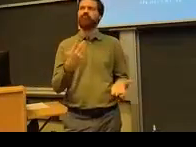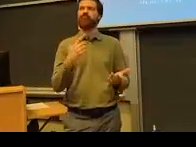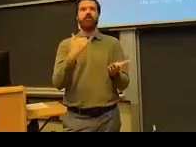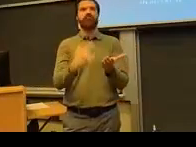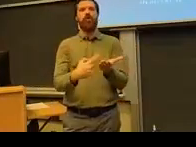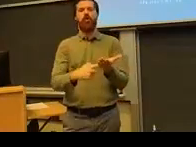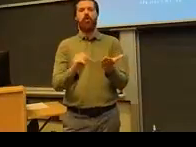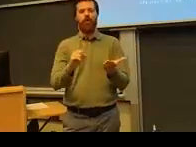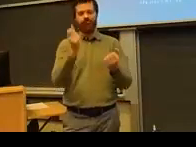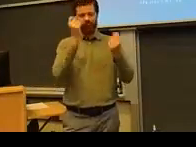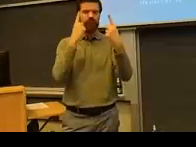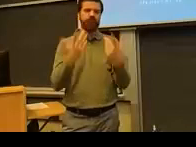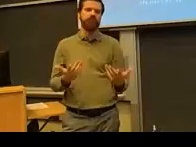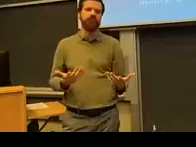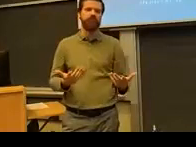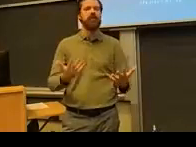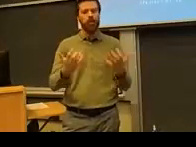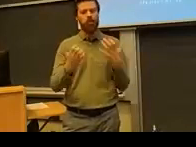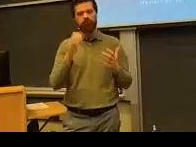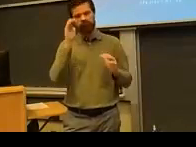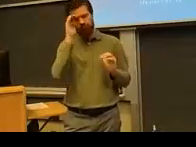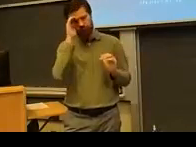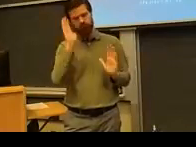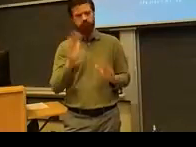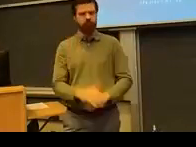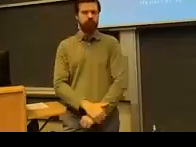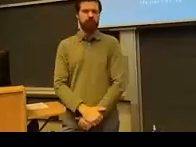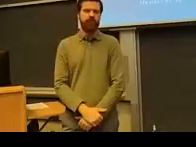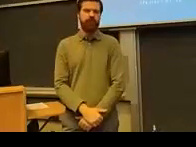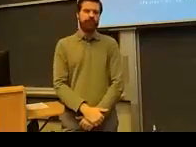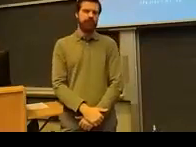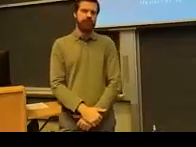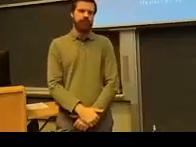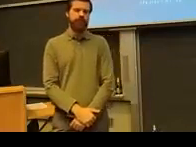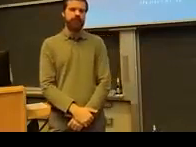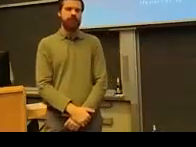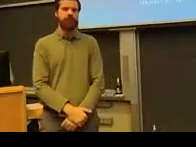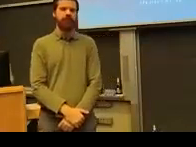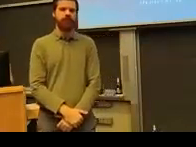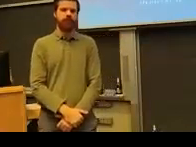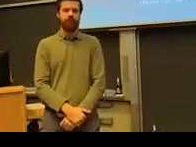they understand and they want to be heard um also just continuing to provide education to